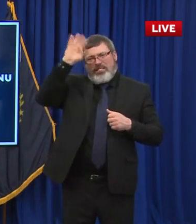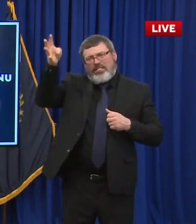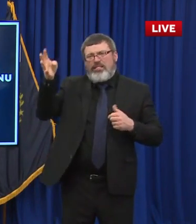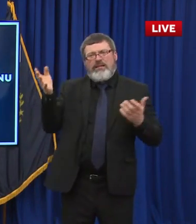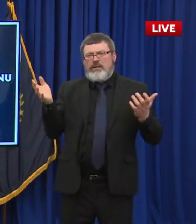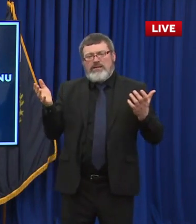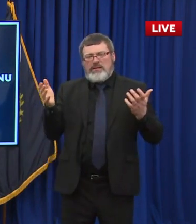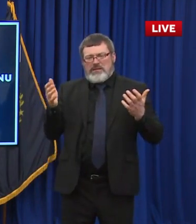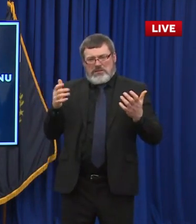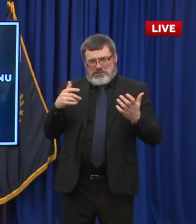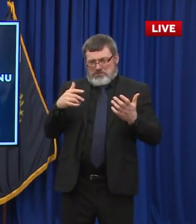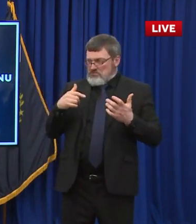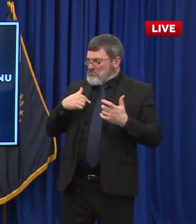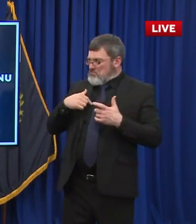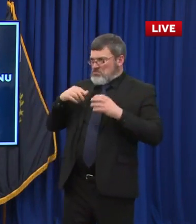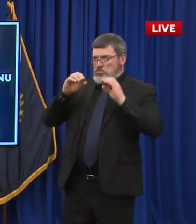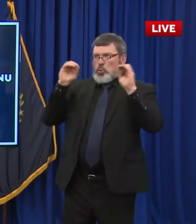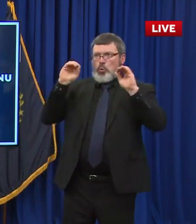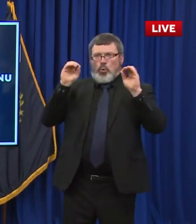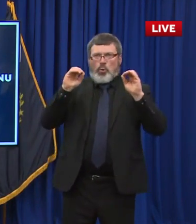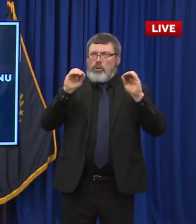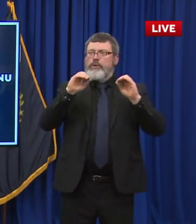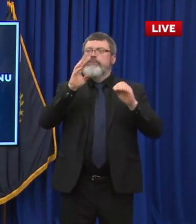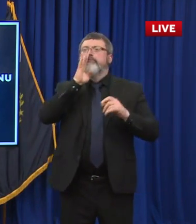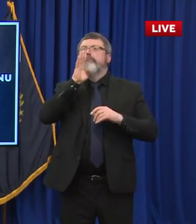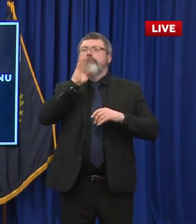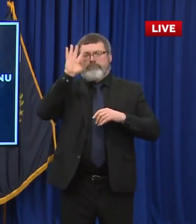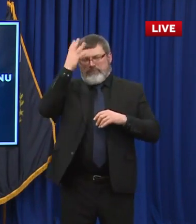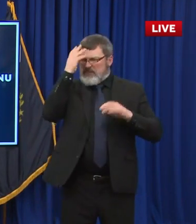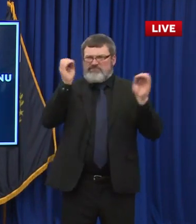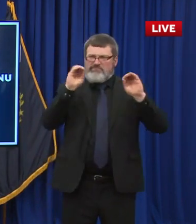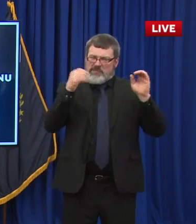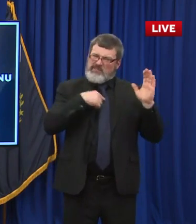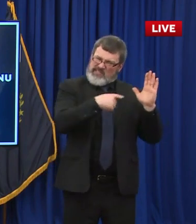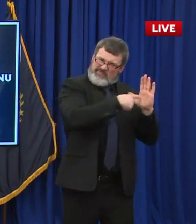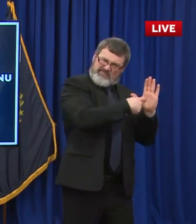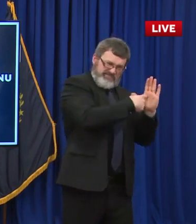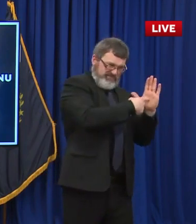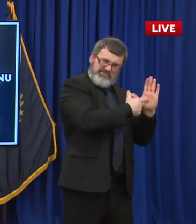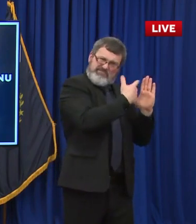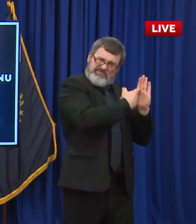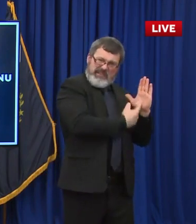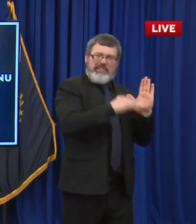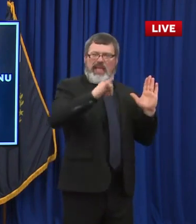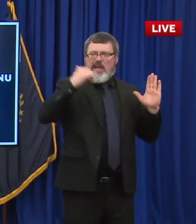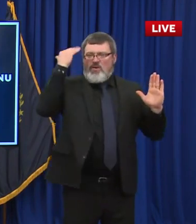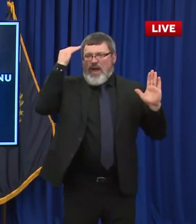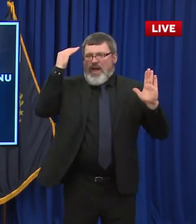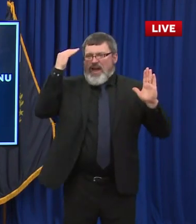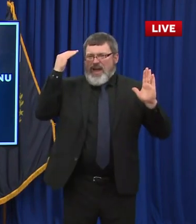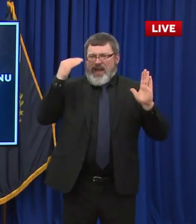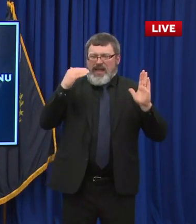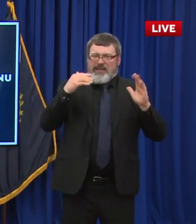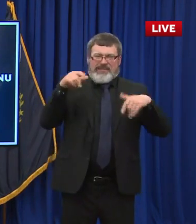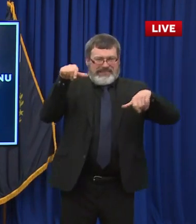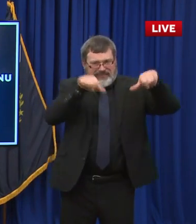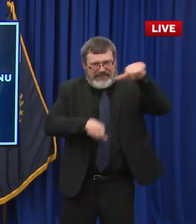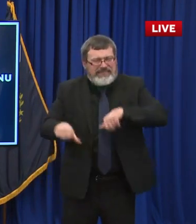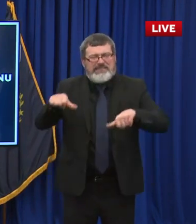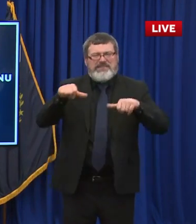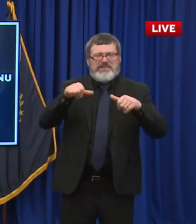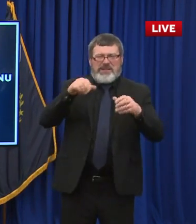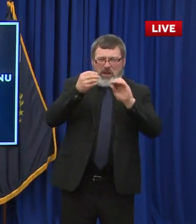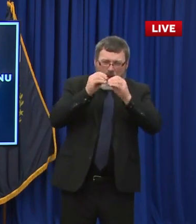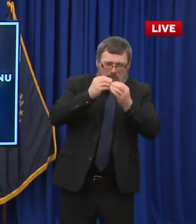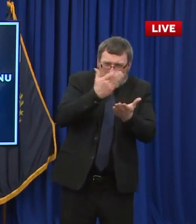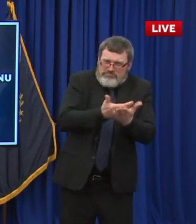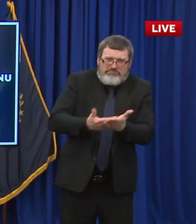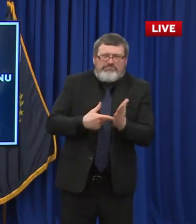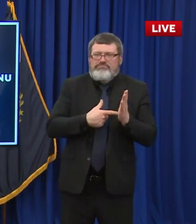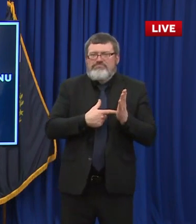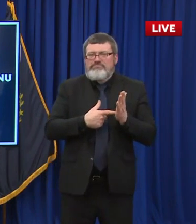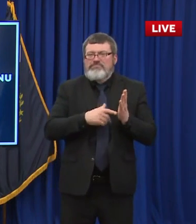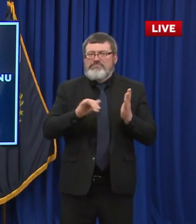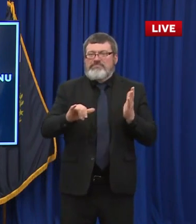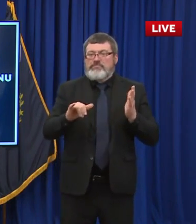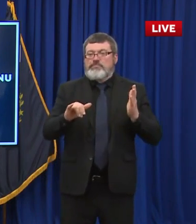THERE IS SO MUCH DATA AND VERY SPECIFIC DATA THAT WE EXPLAINED THAT DROVE THE MASK ORDER OR DRIVES THE REGULATIONS OR WHEN WE AUGMENT REGULATIONS.